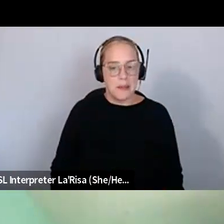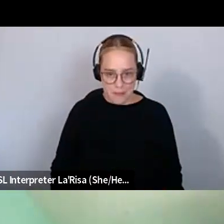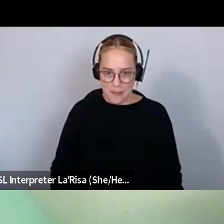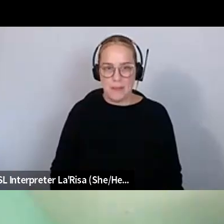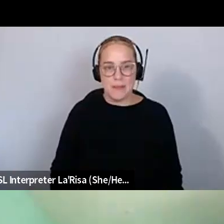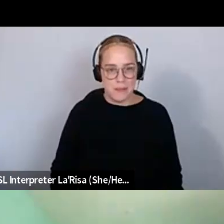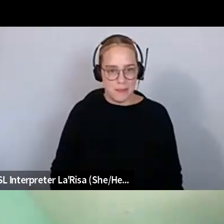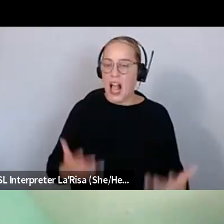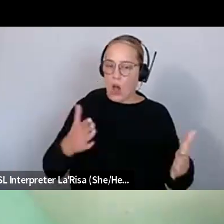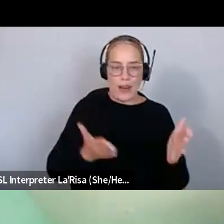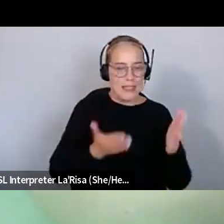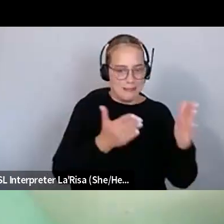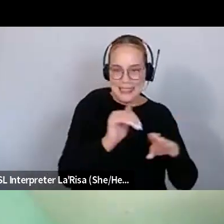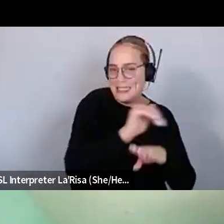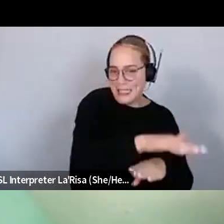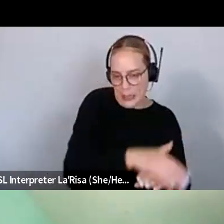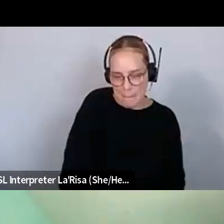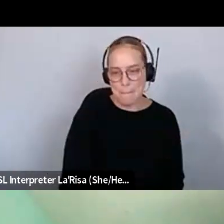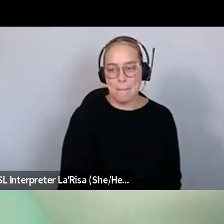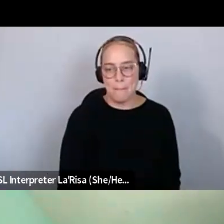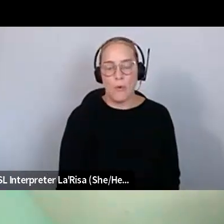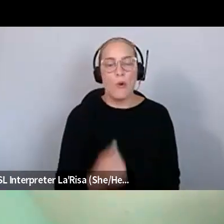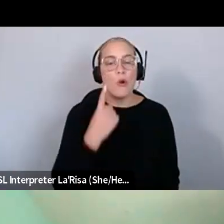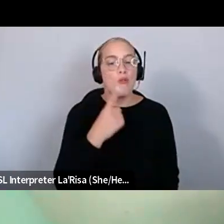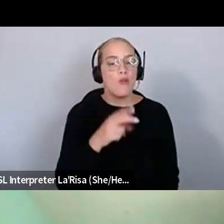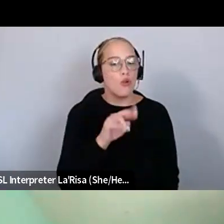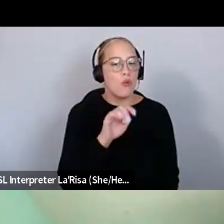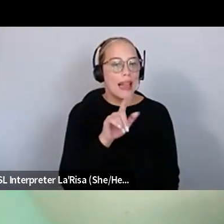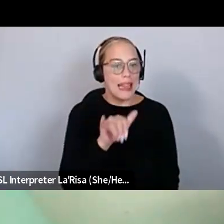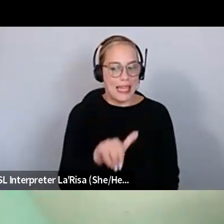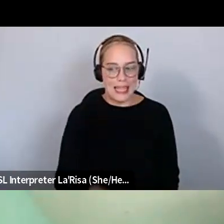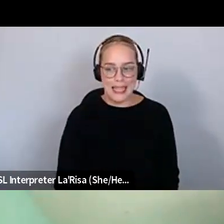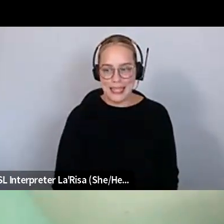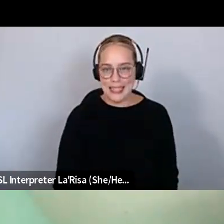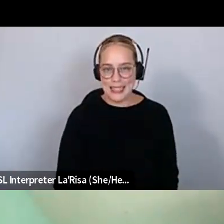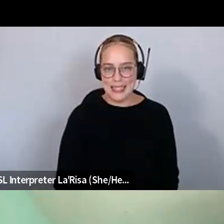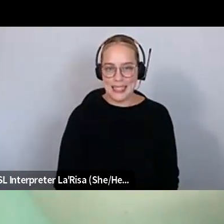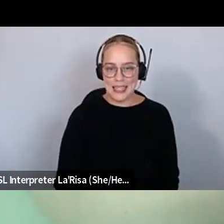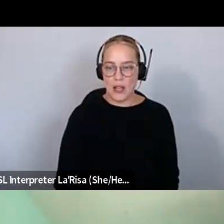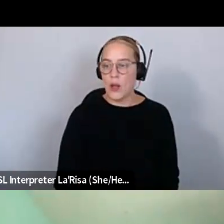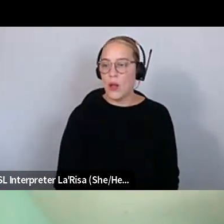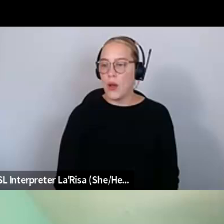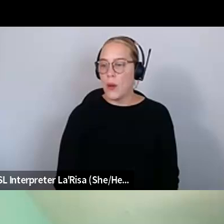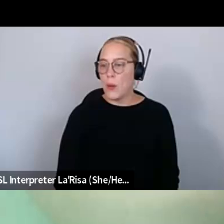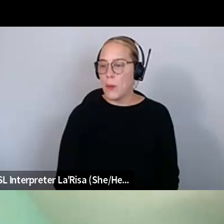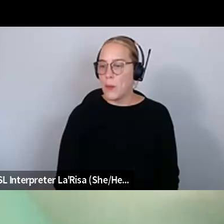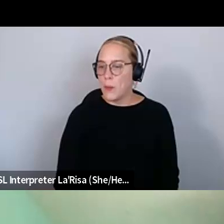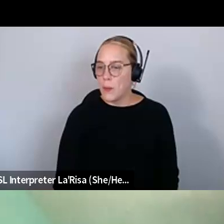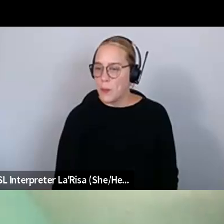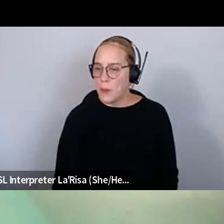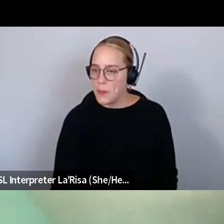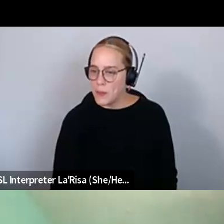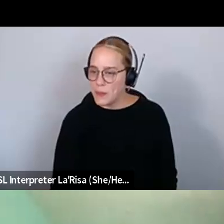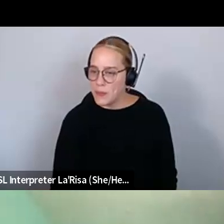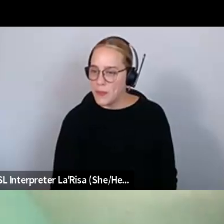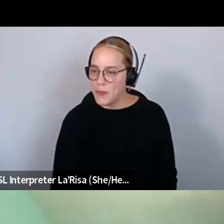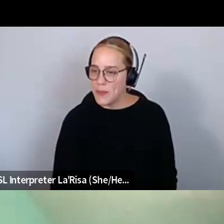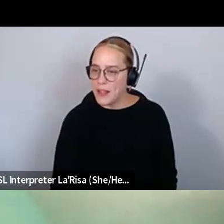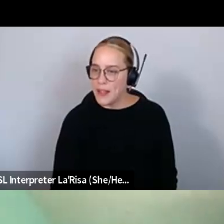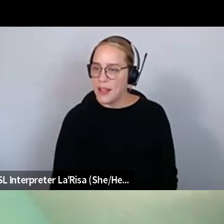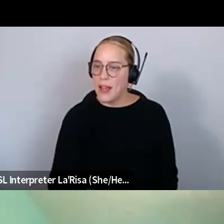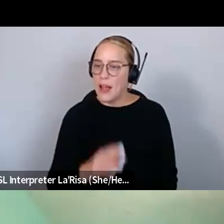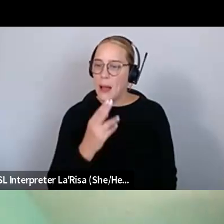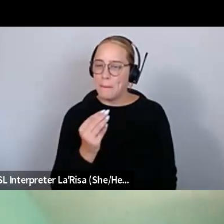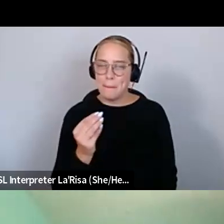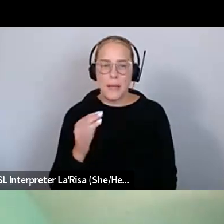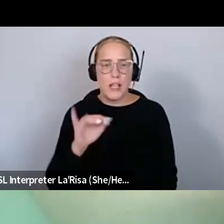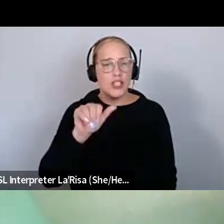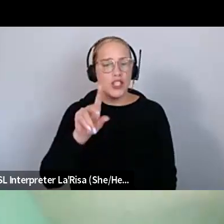reach out to Kendra to see what is going on on your end. CeCe, that was